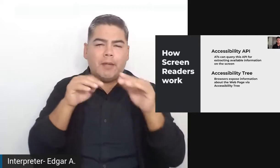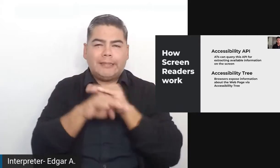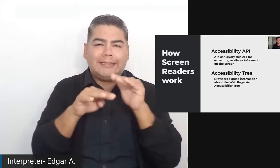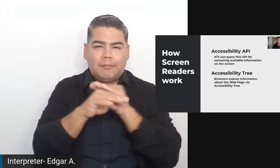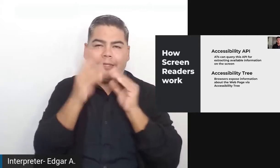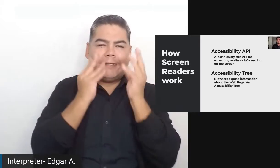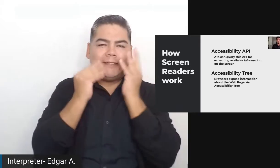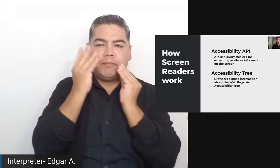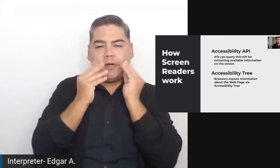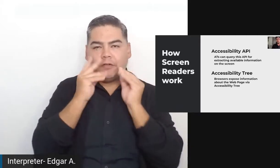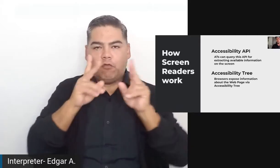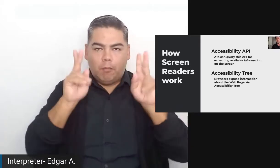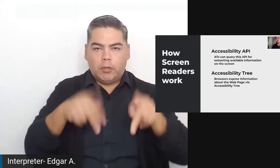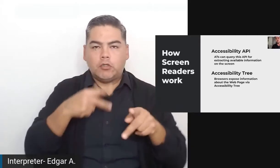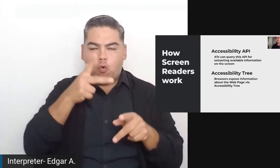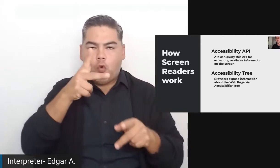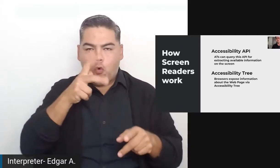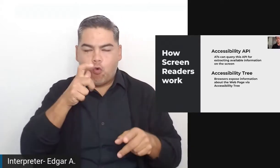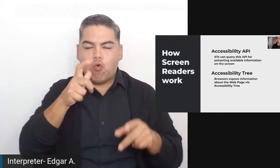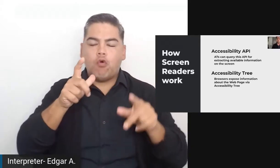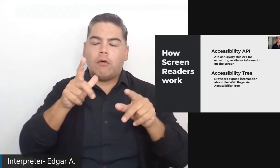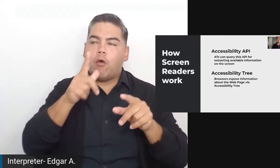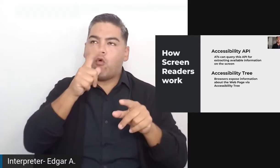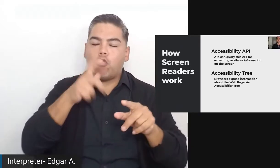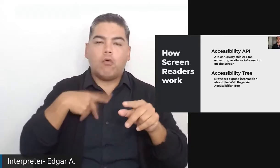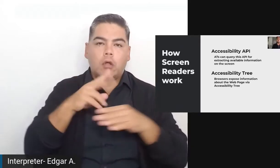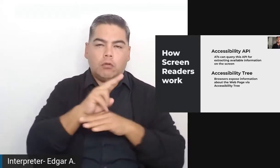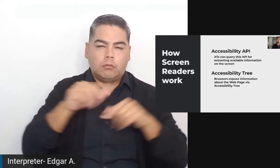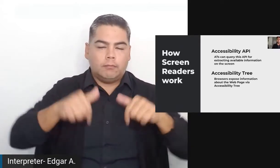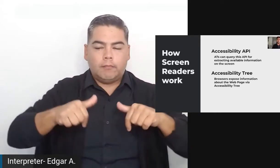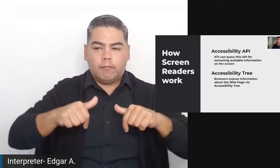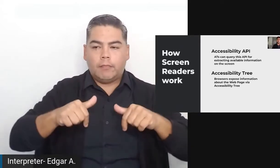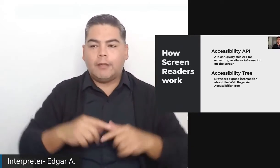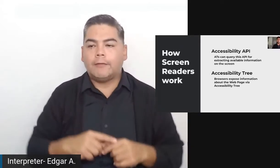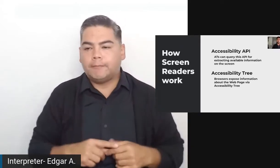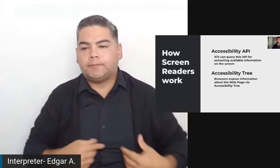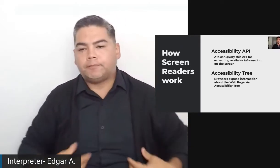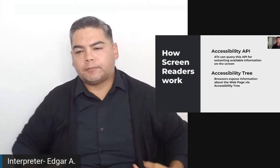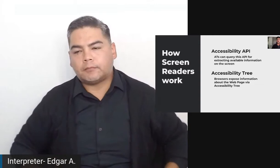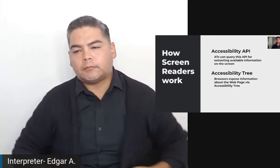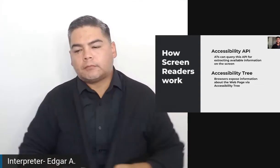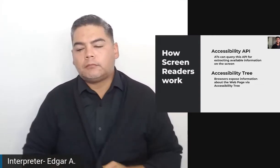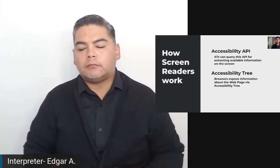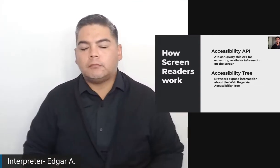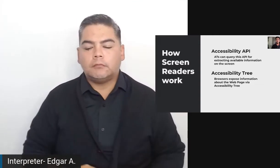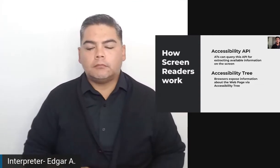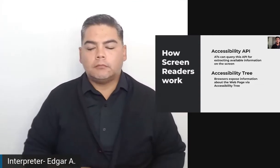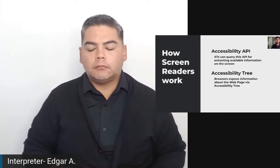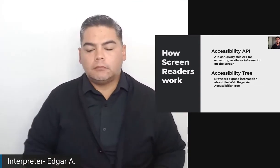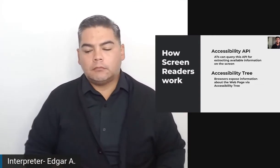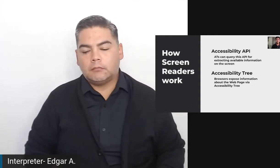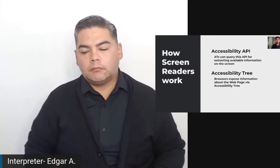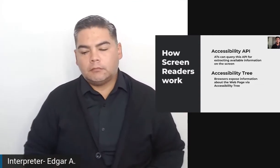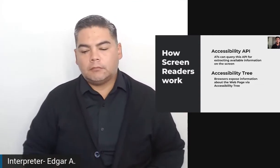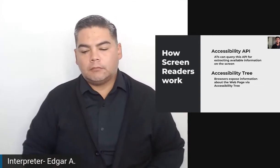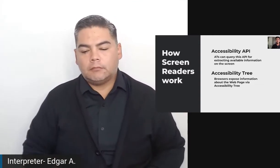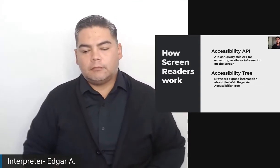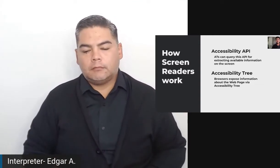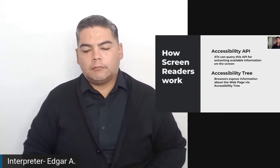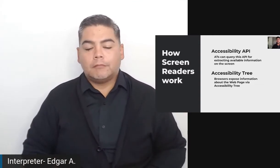It would be nice if you could interact with this tree and add data, helpful information into it, right.